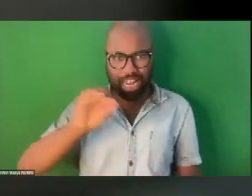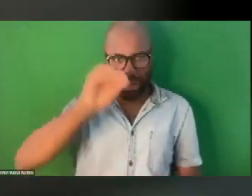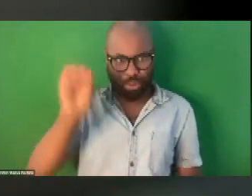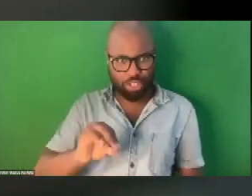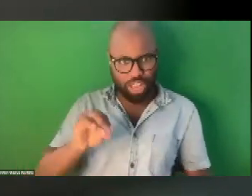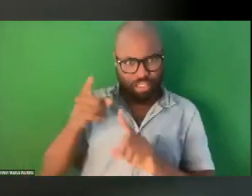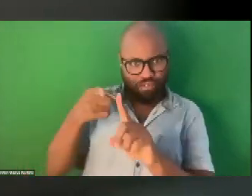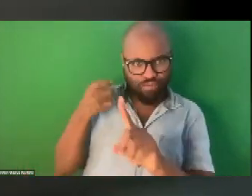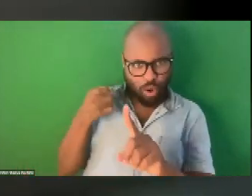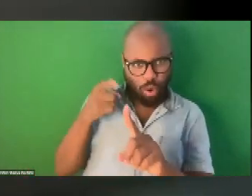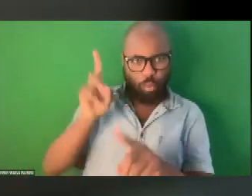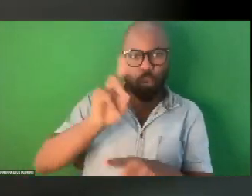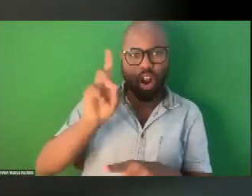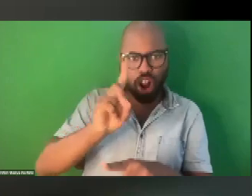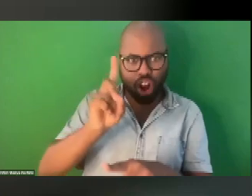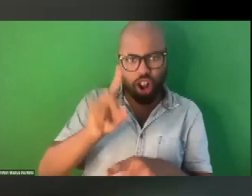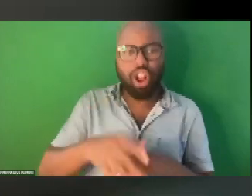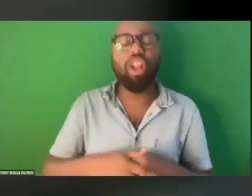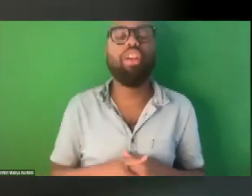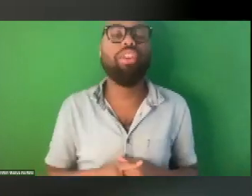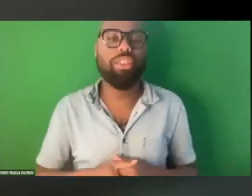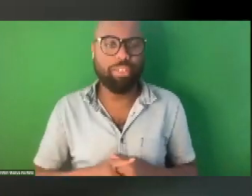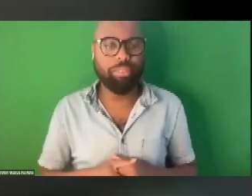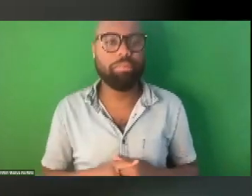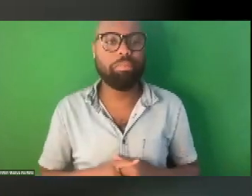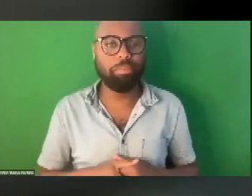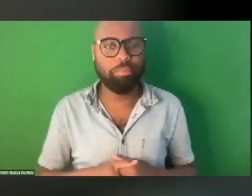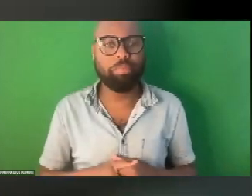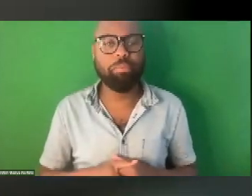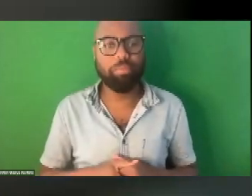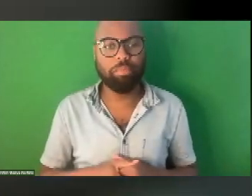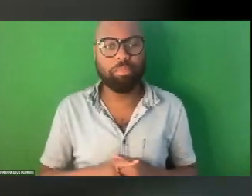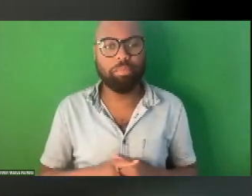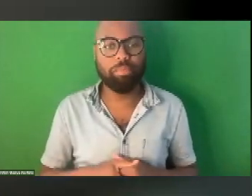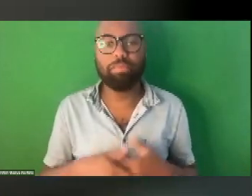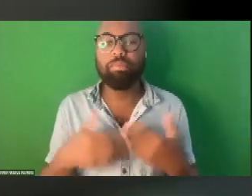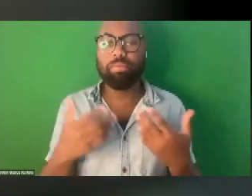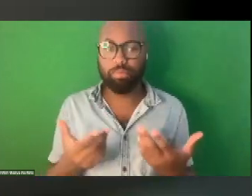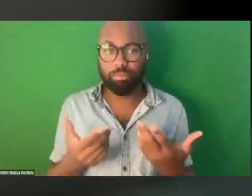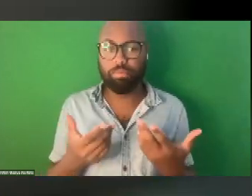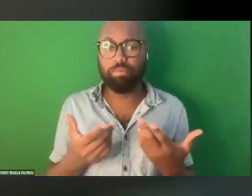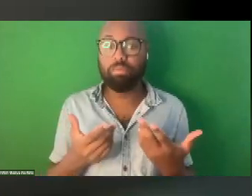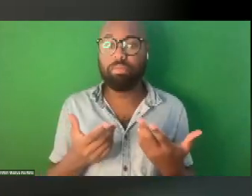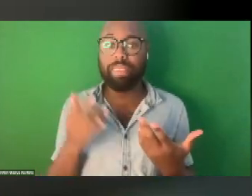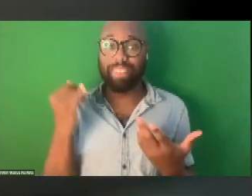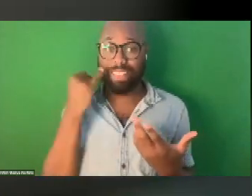And does that, if you think about businesses,